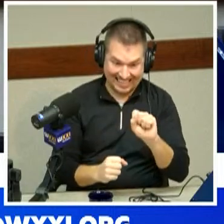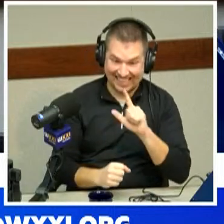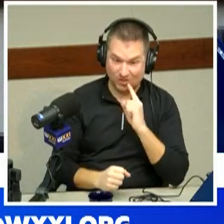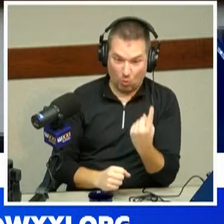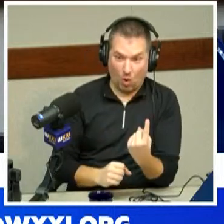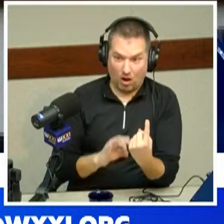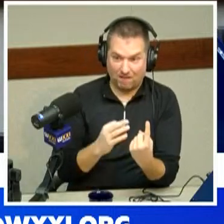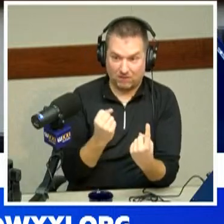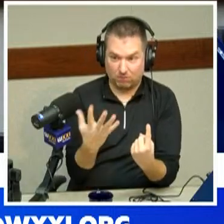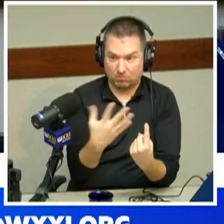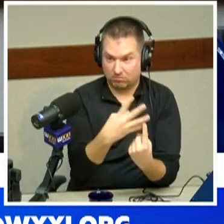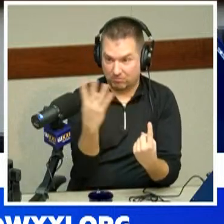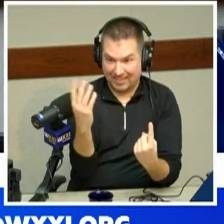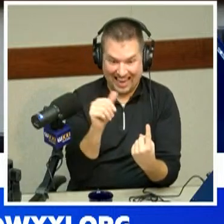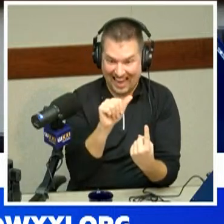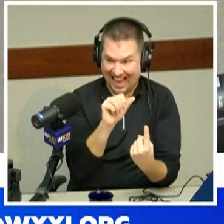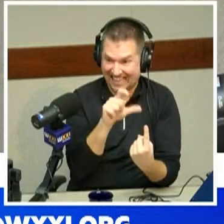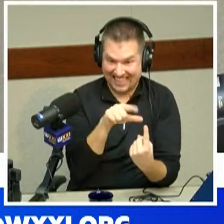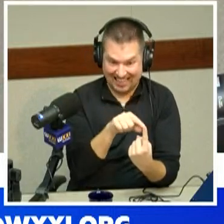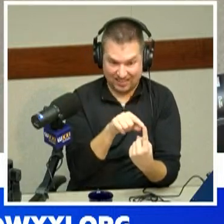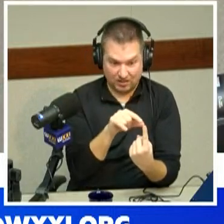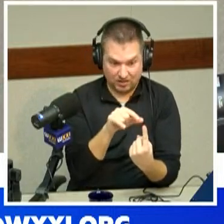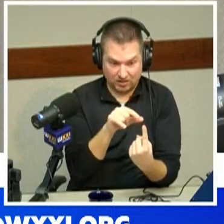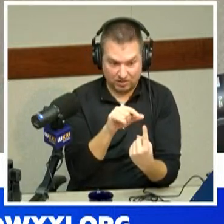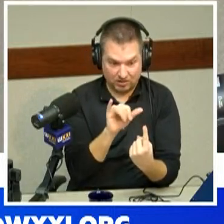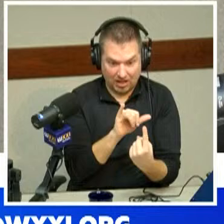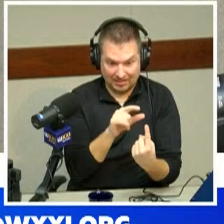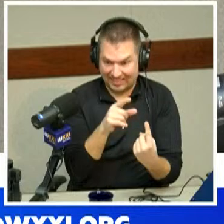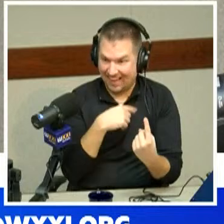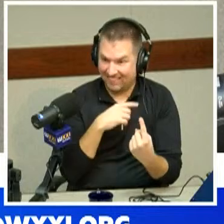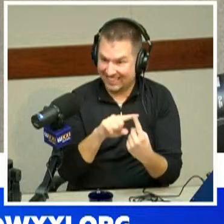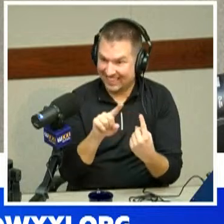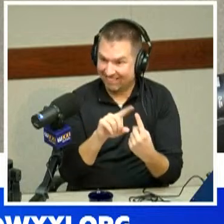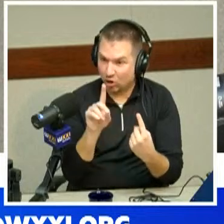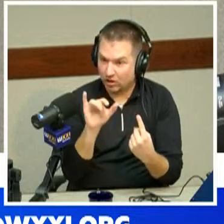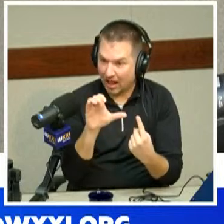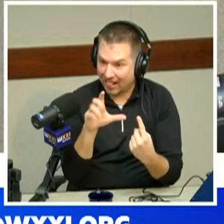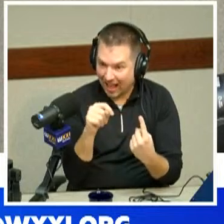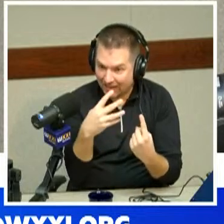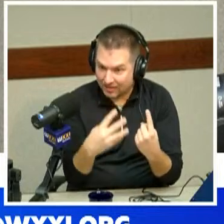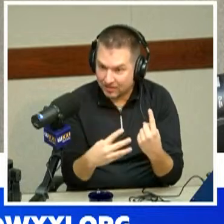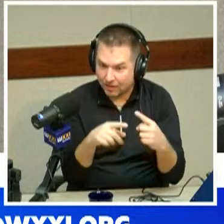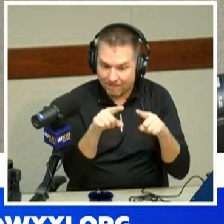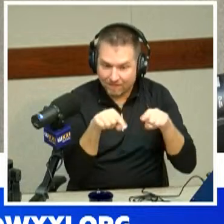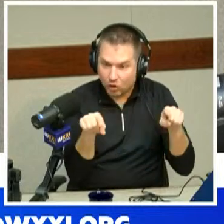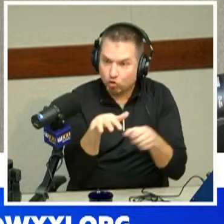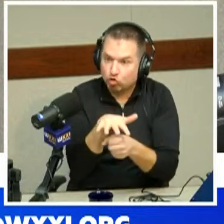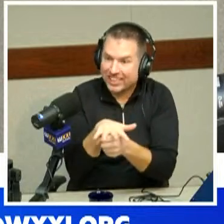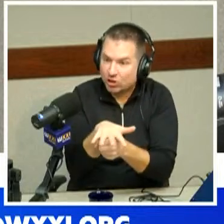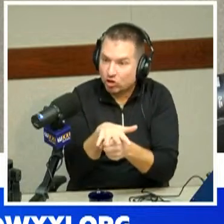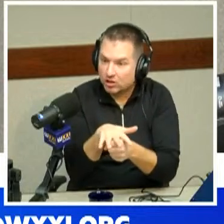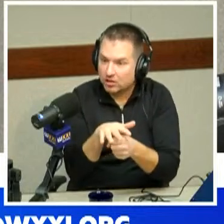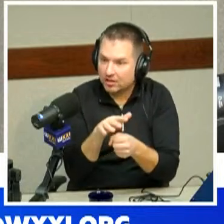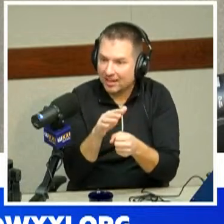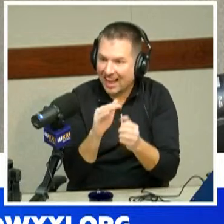and within ASL just like any language there's dialects and nuances regionally um how is your